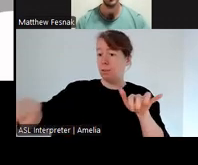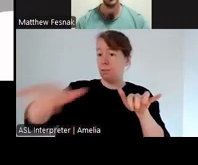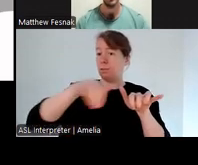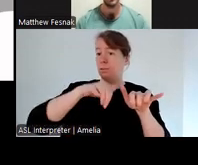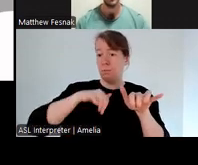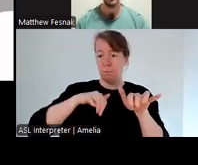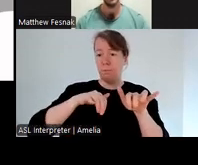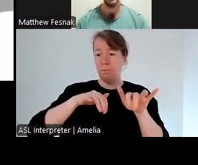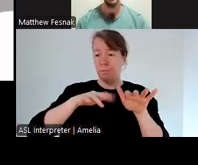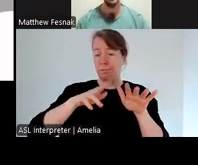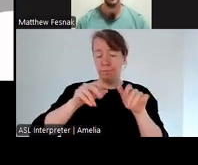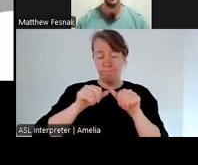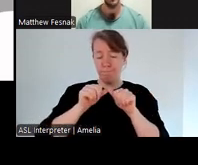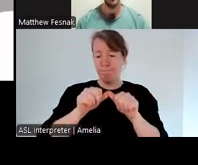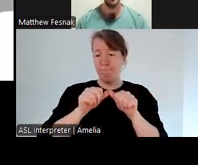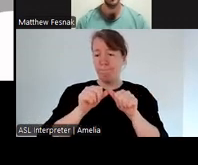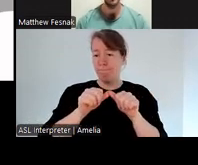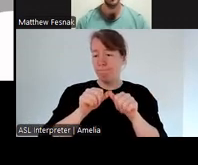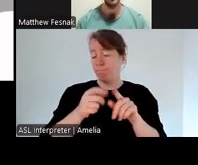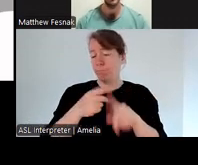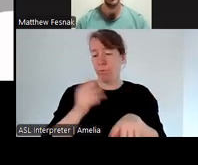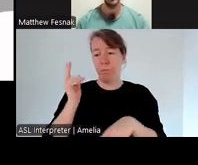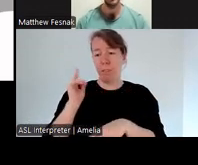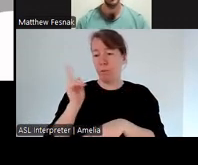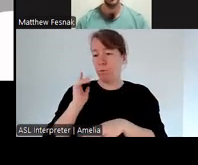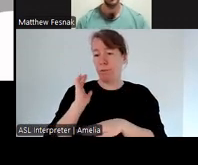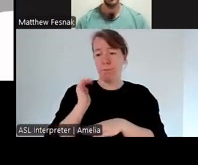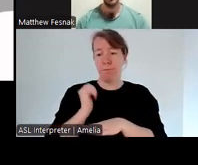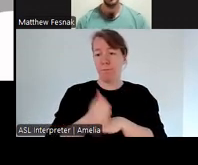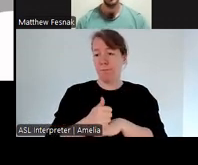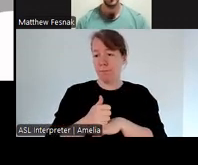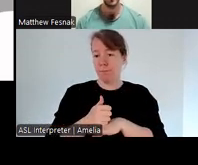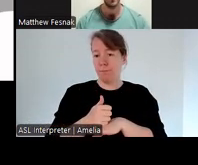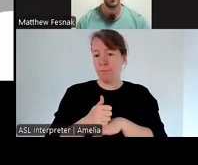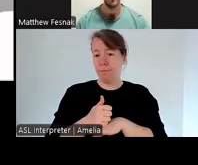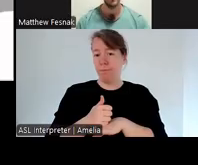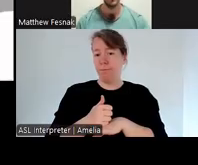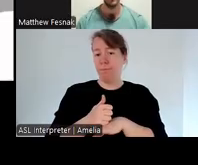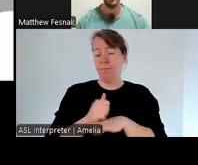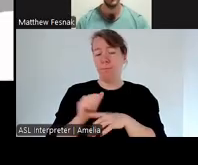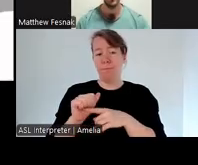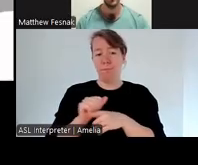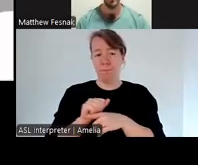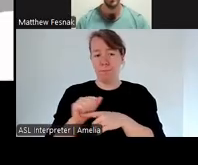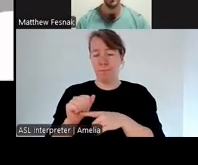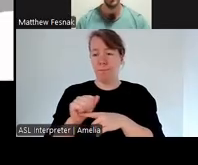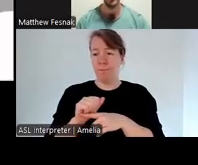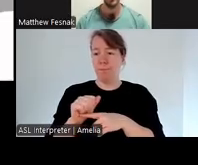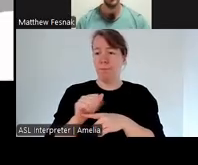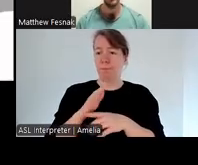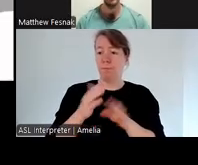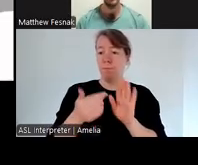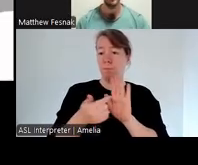persist from historic practices and reflect biases that are in the profession.